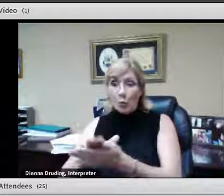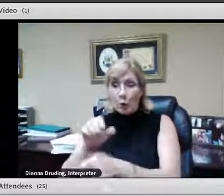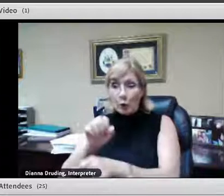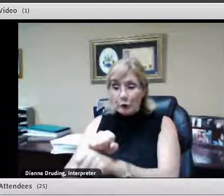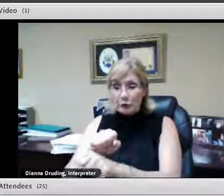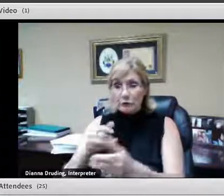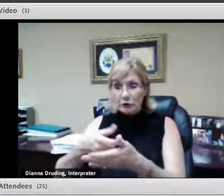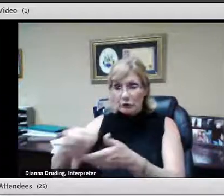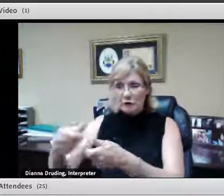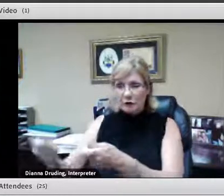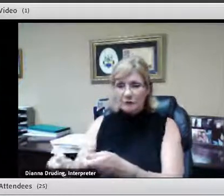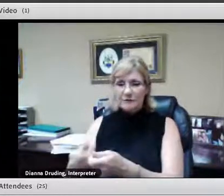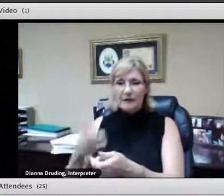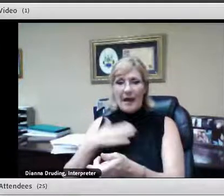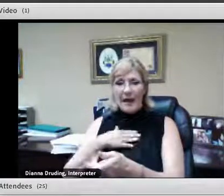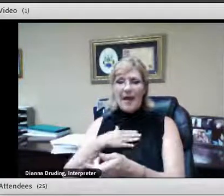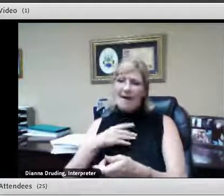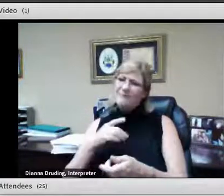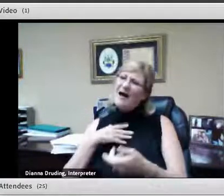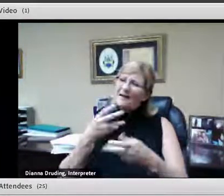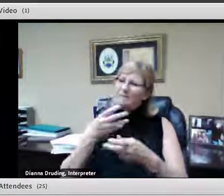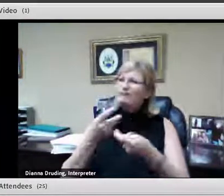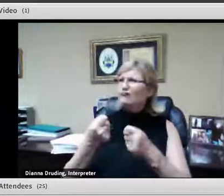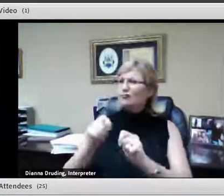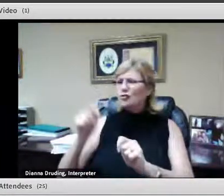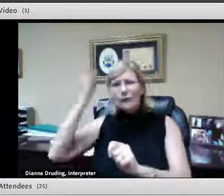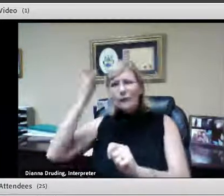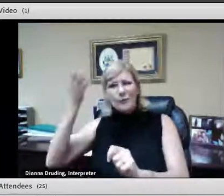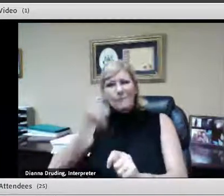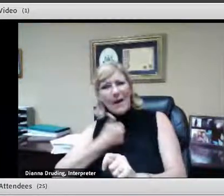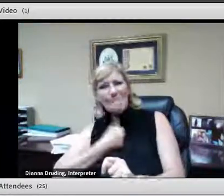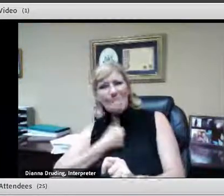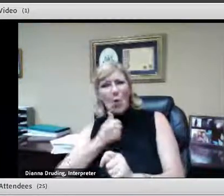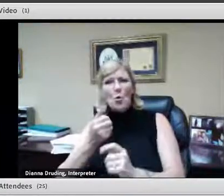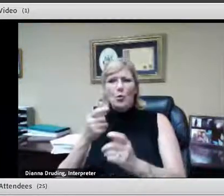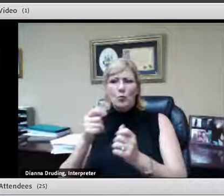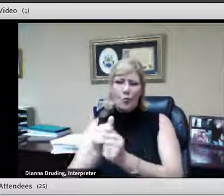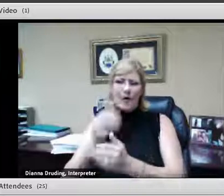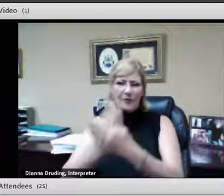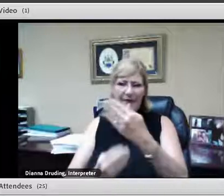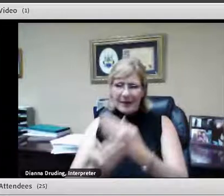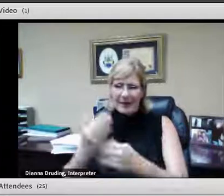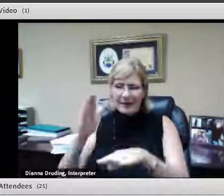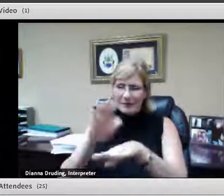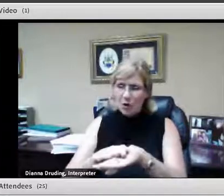I generally try to make my own things, and I try to get a little more hands-on, but there are always times when the kids just need